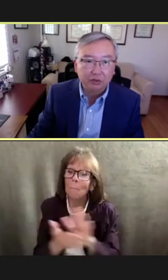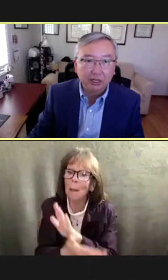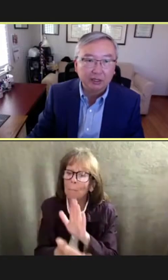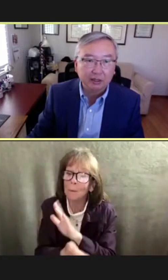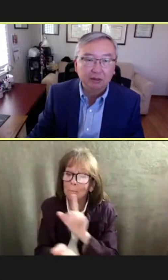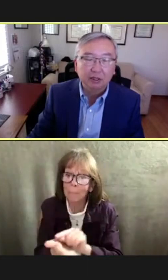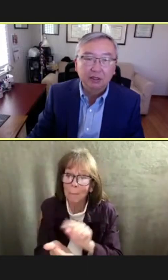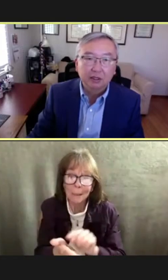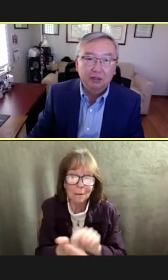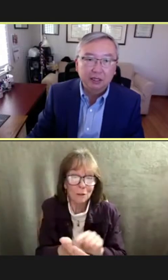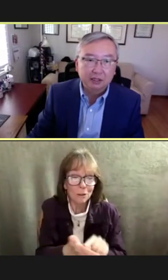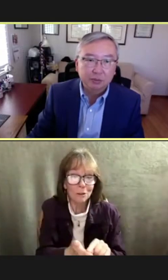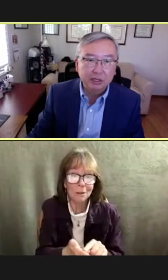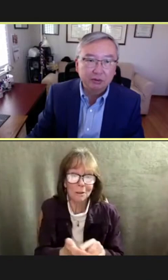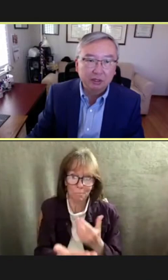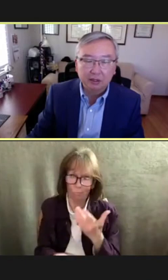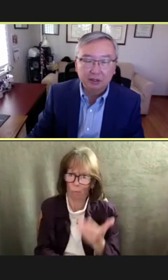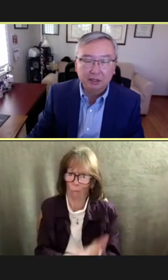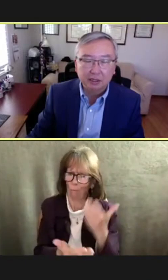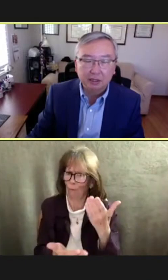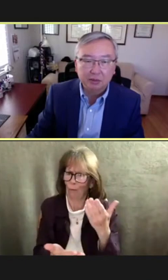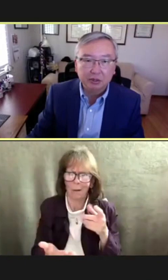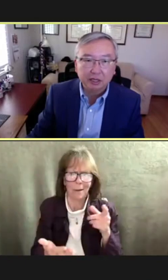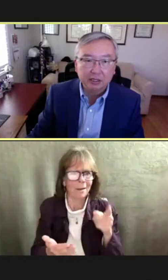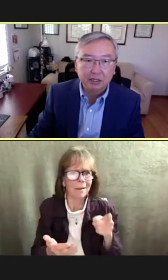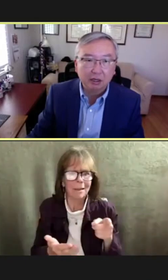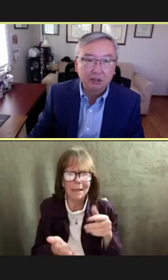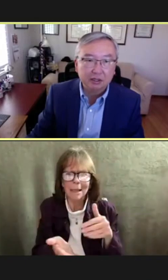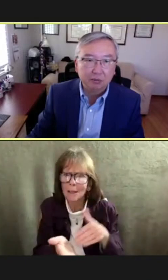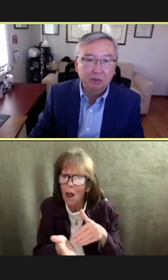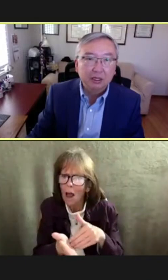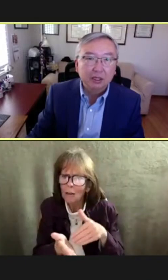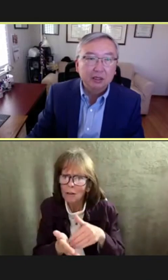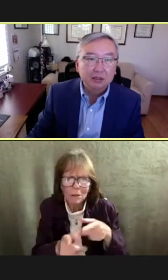of training that's specialized in autism,